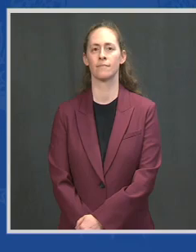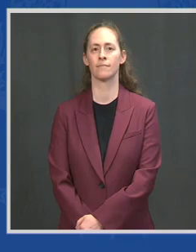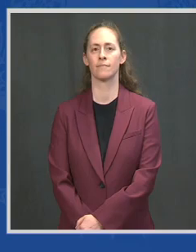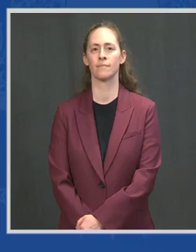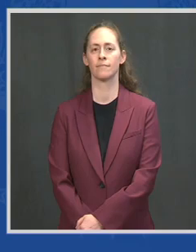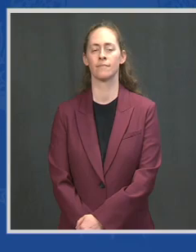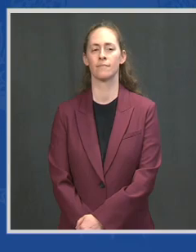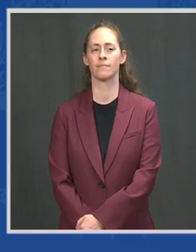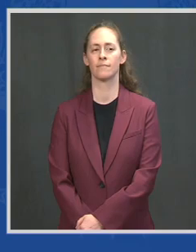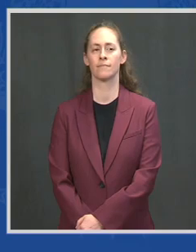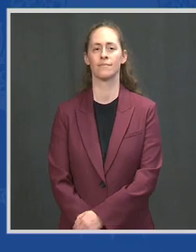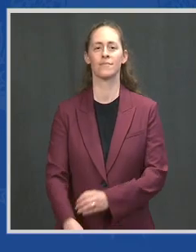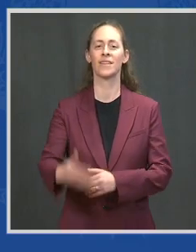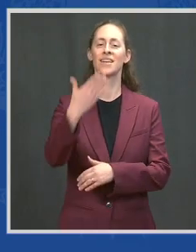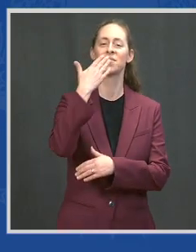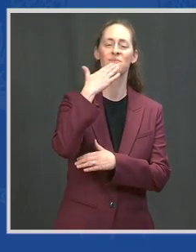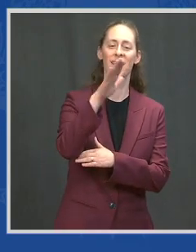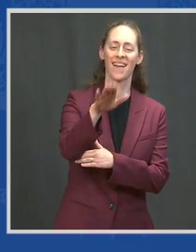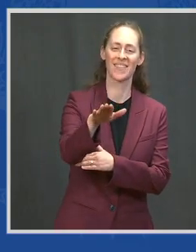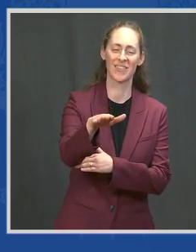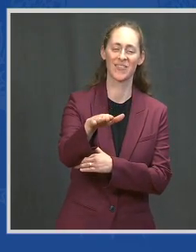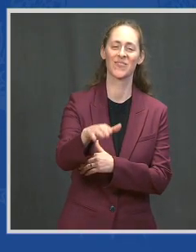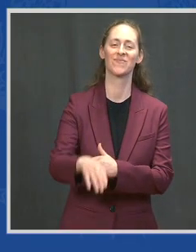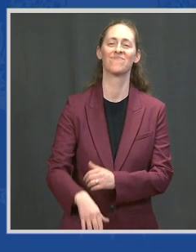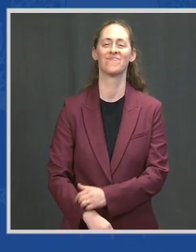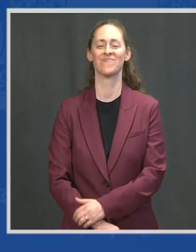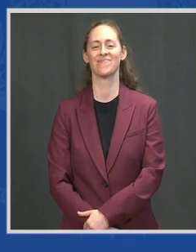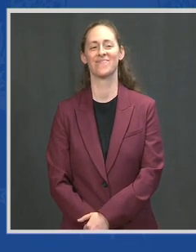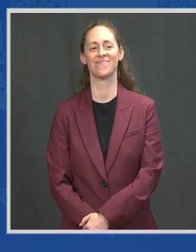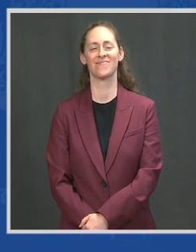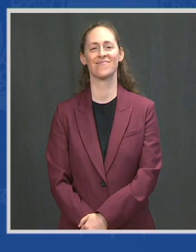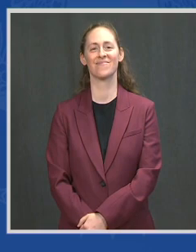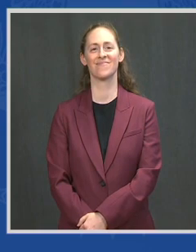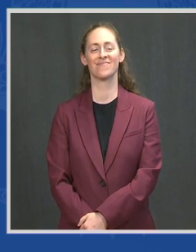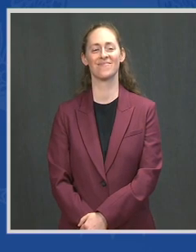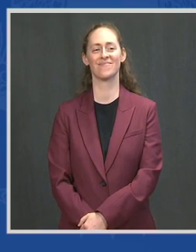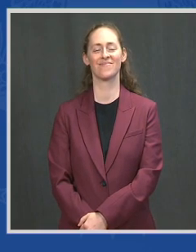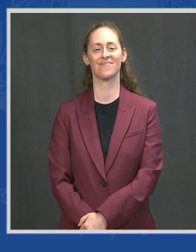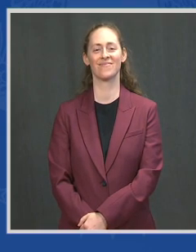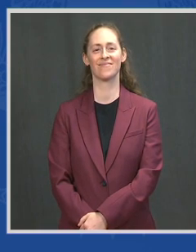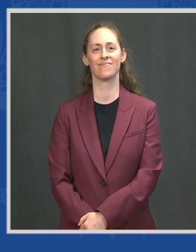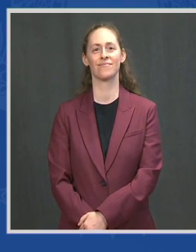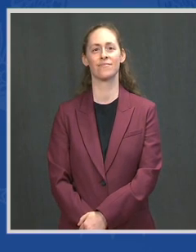The President: Good afternoon. Today, two months until July 4th,